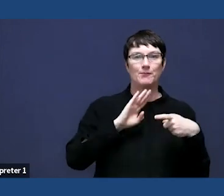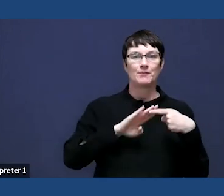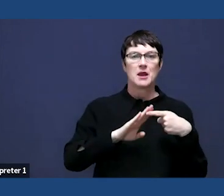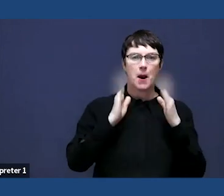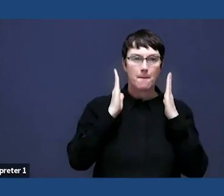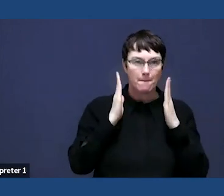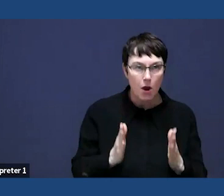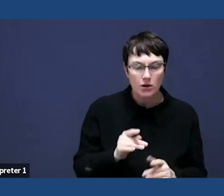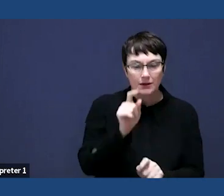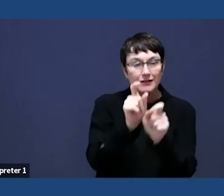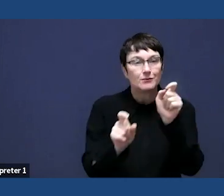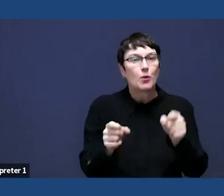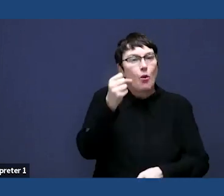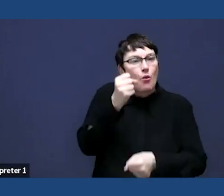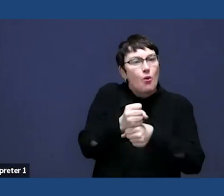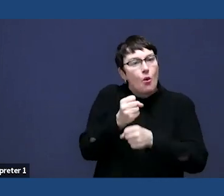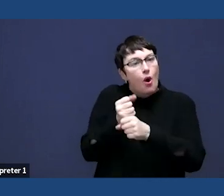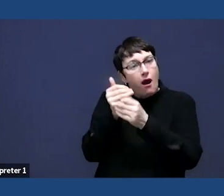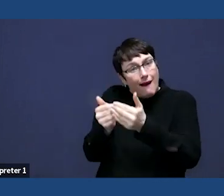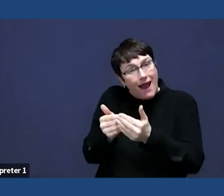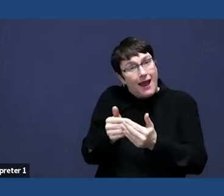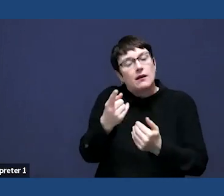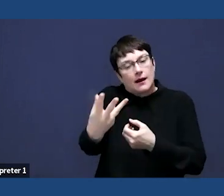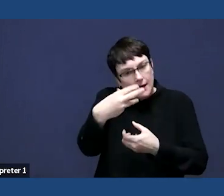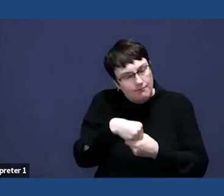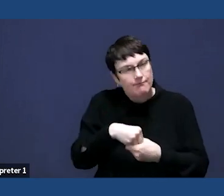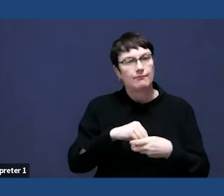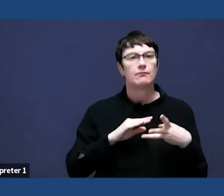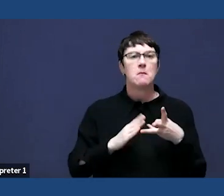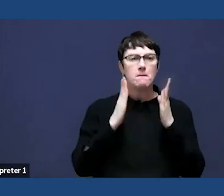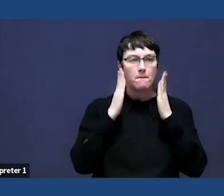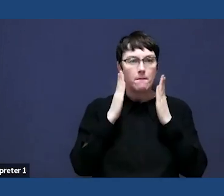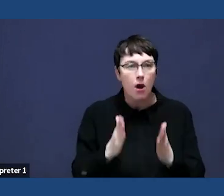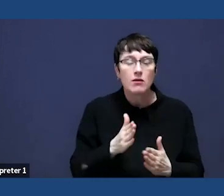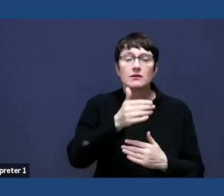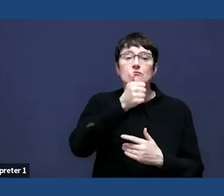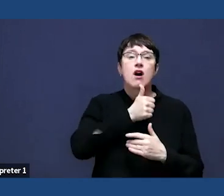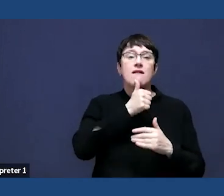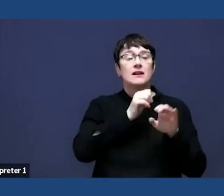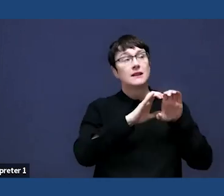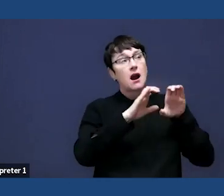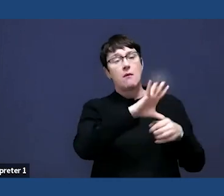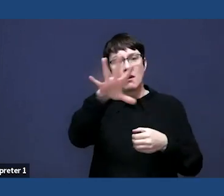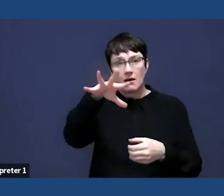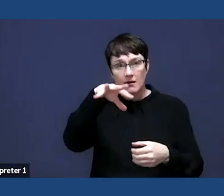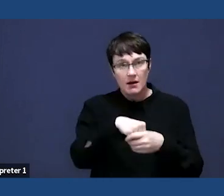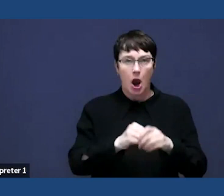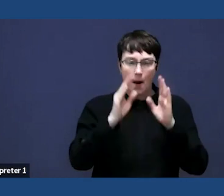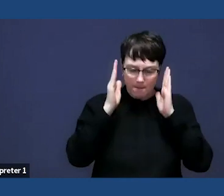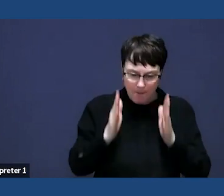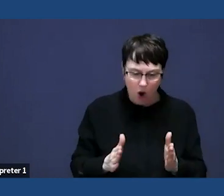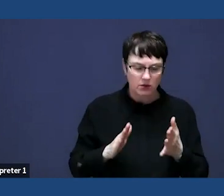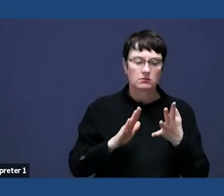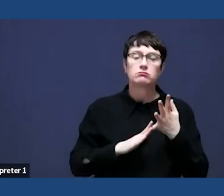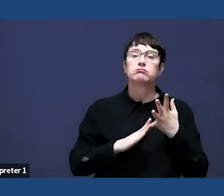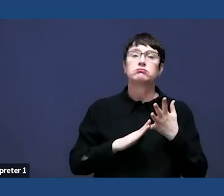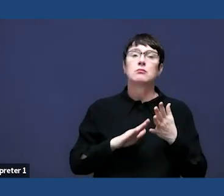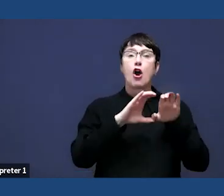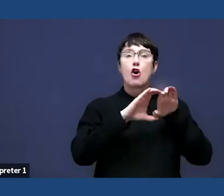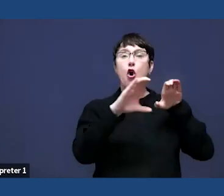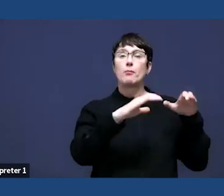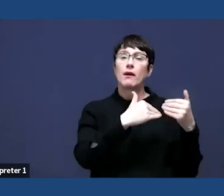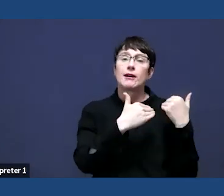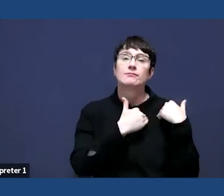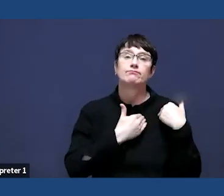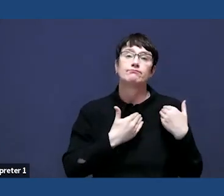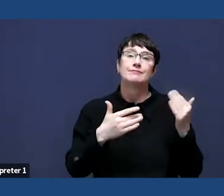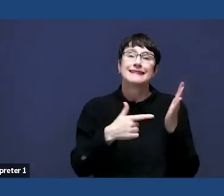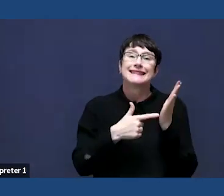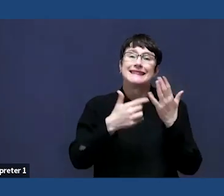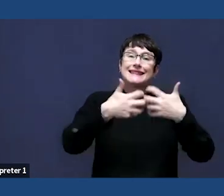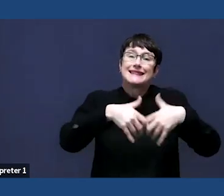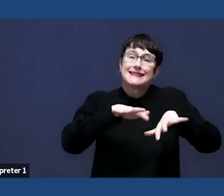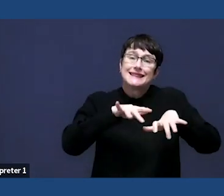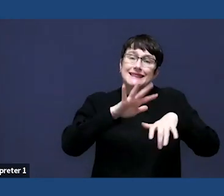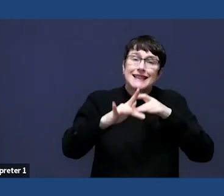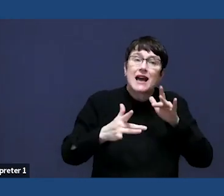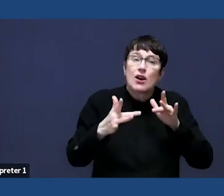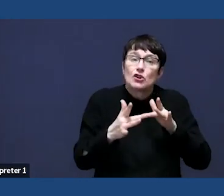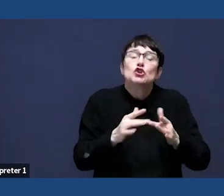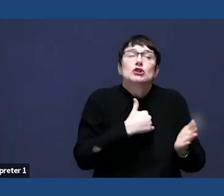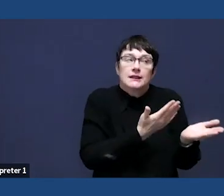The good news is we do have -- on this table the nucleus of all the ingredients and the